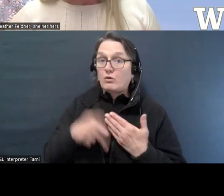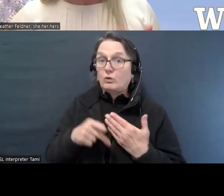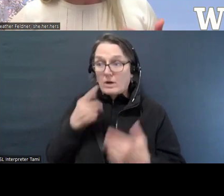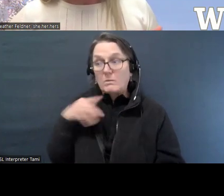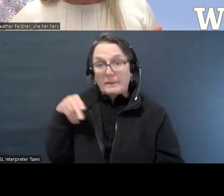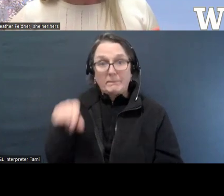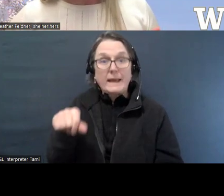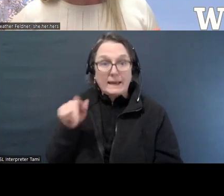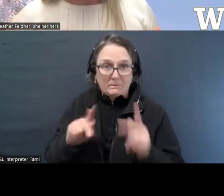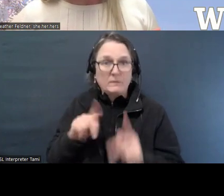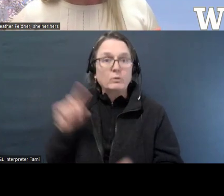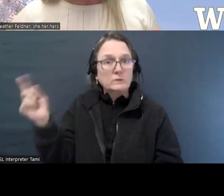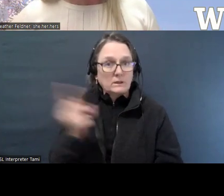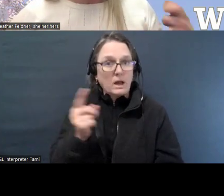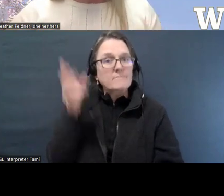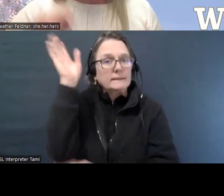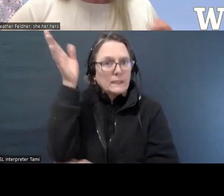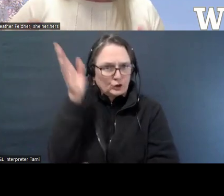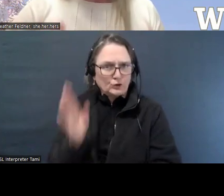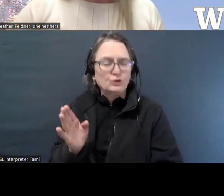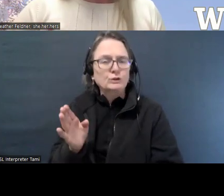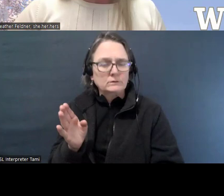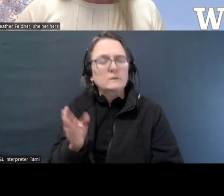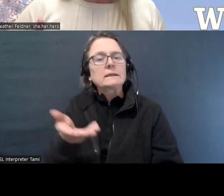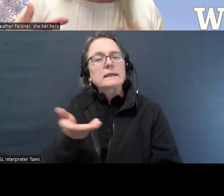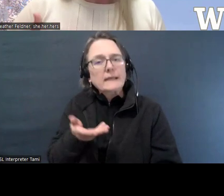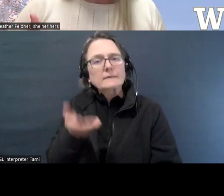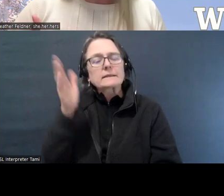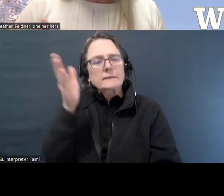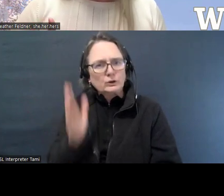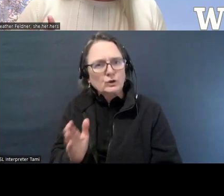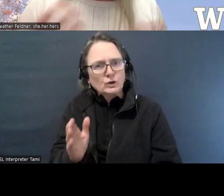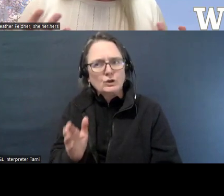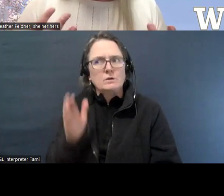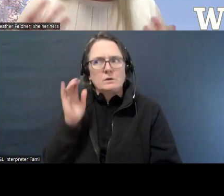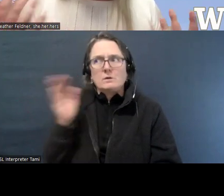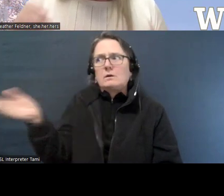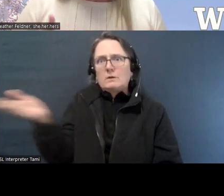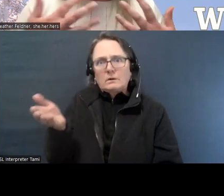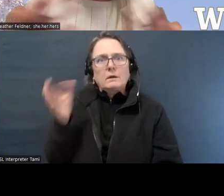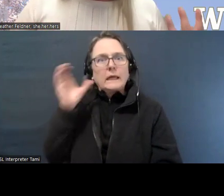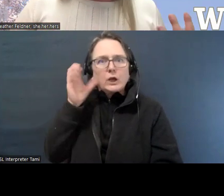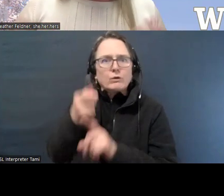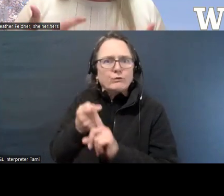as an alternative to you know, trying to reproduce something ourselves. And you know, this is a transition, right?